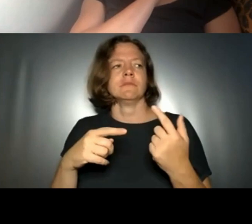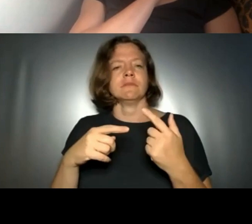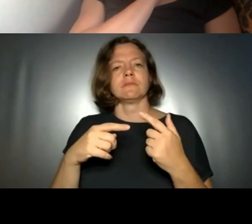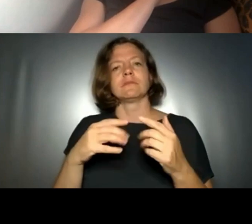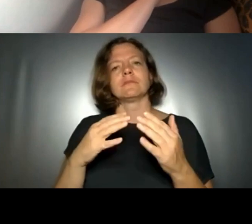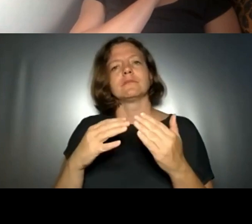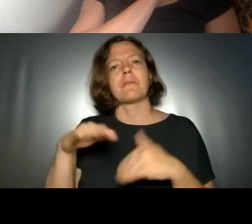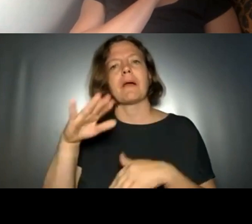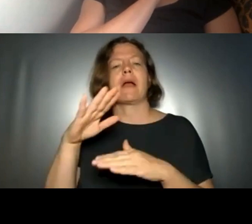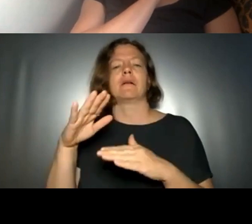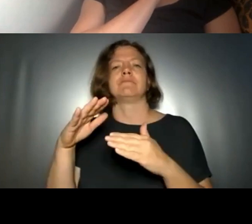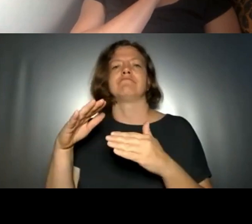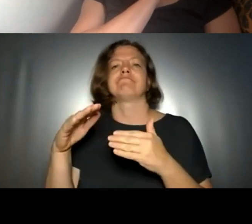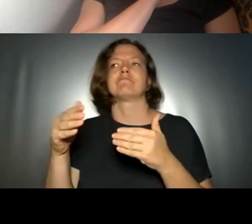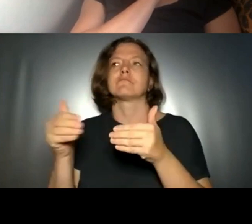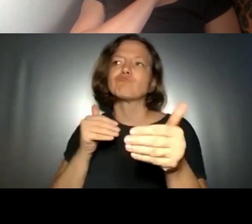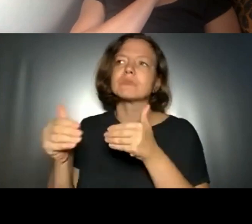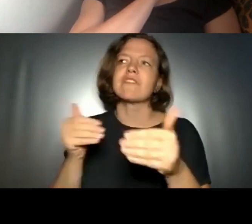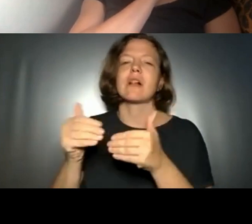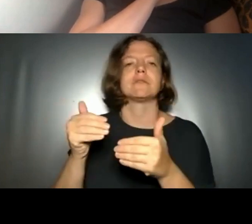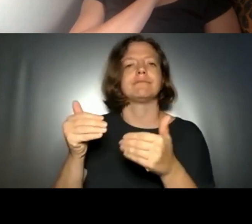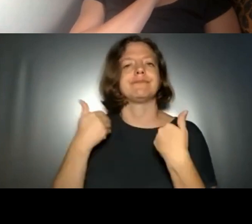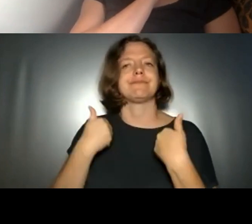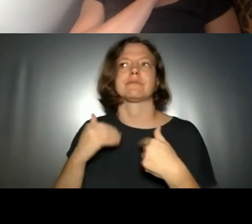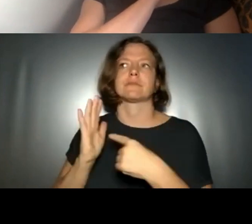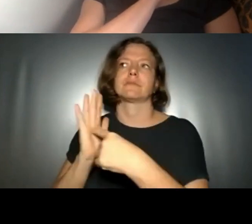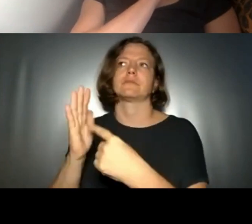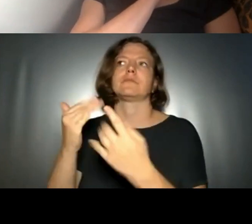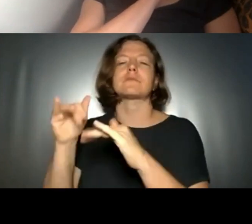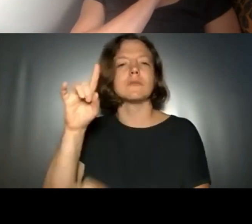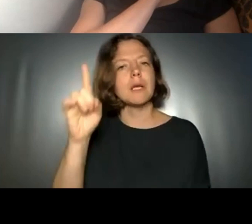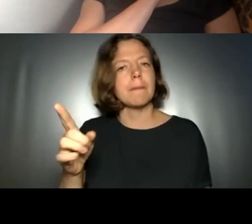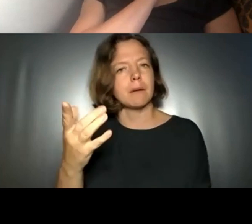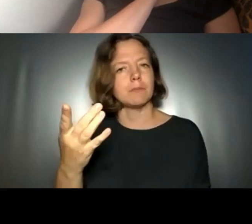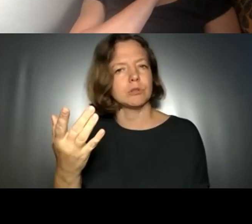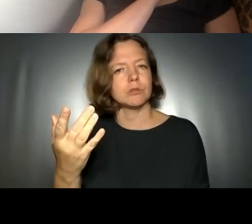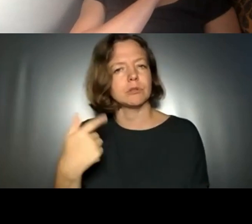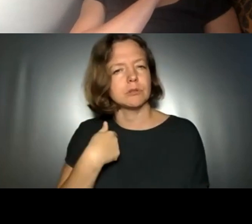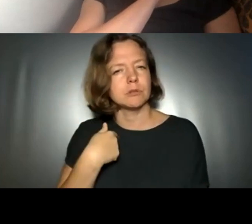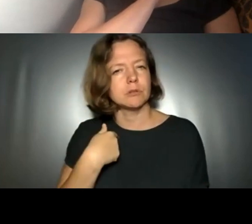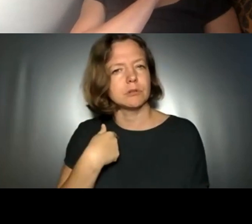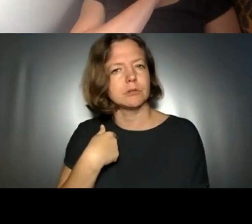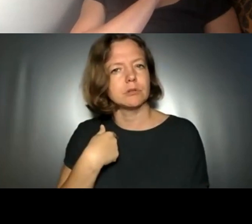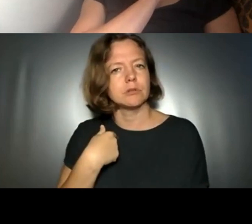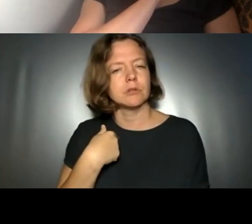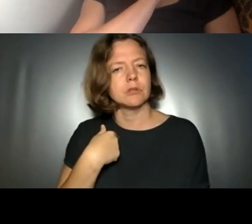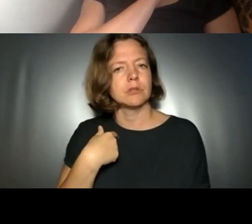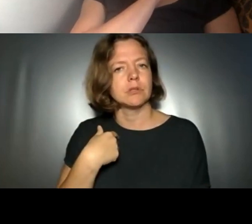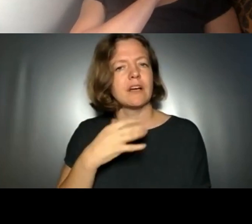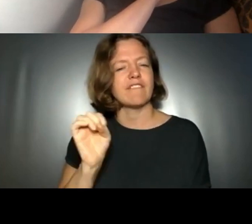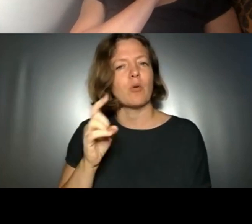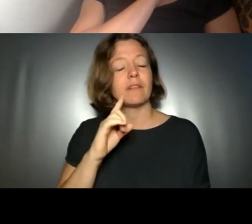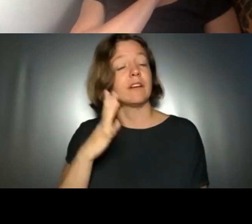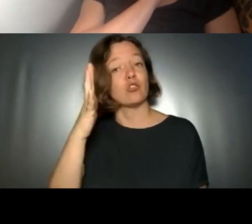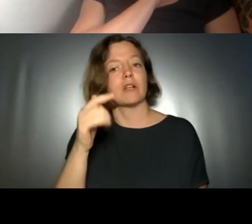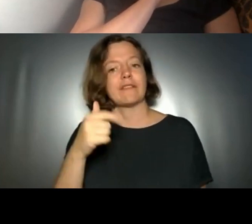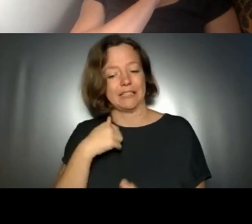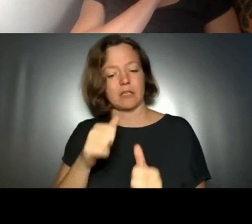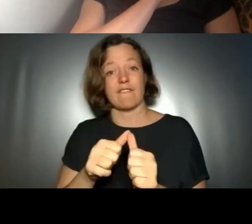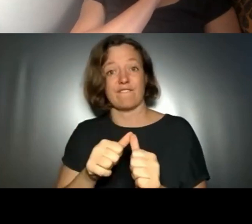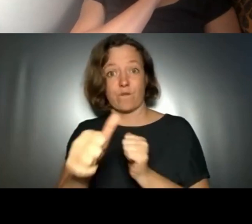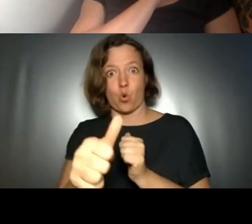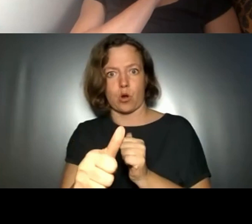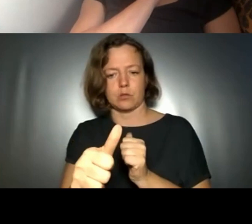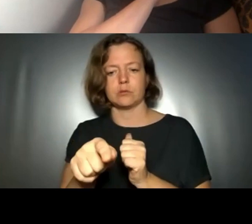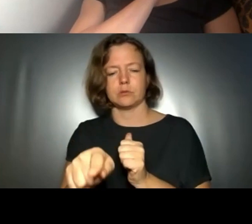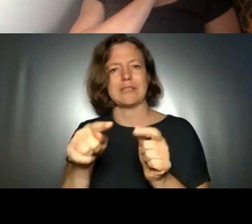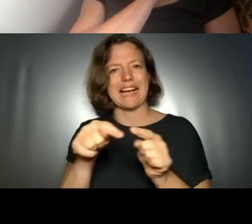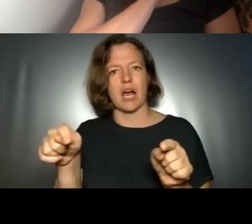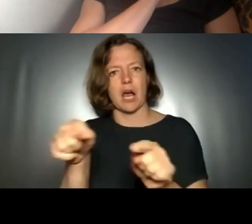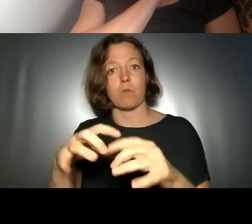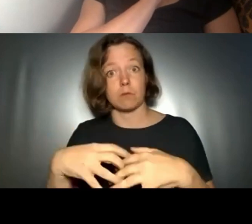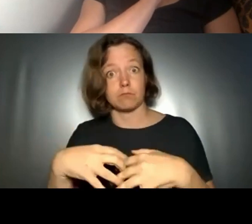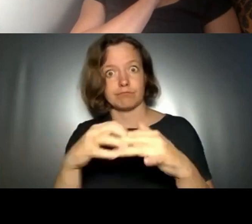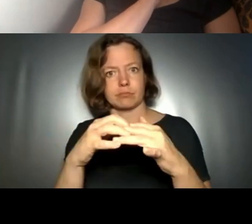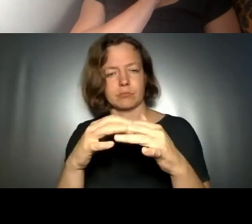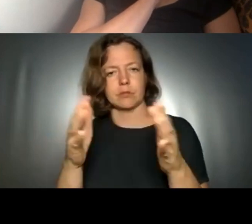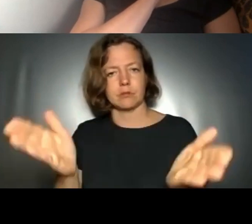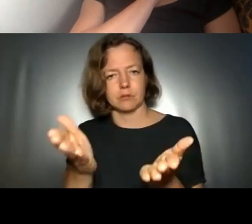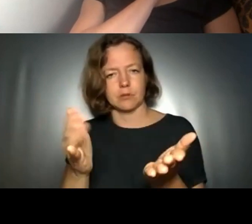What is the impact on us when we are creating these spaces in often non-disabled led environments,